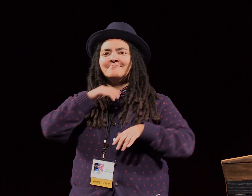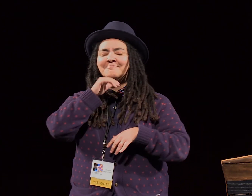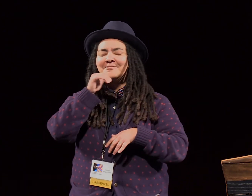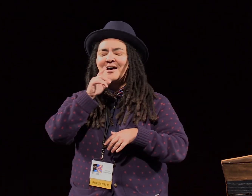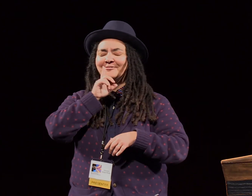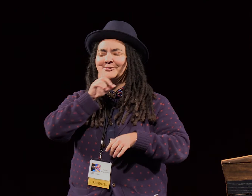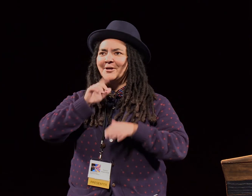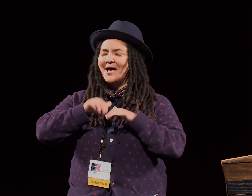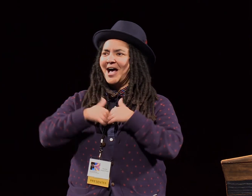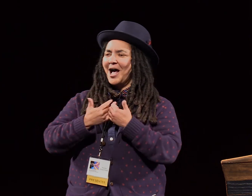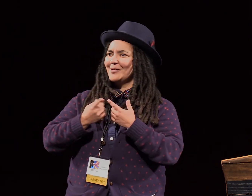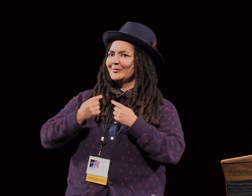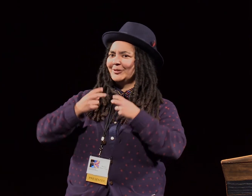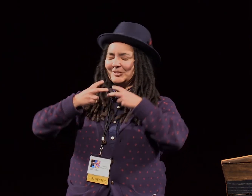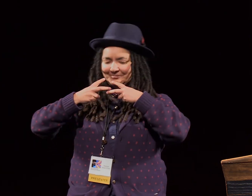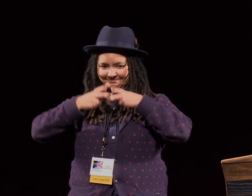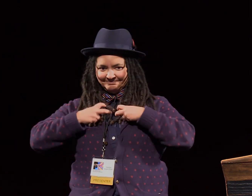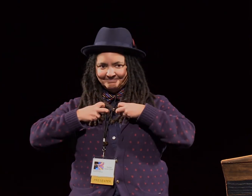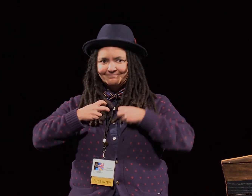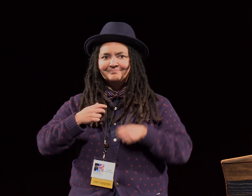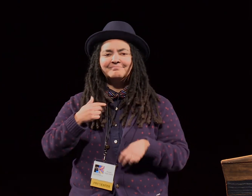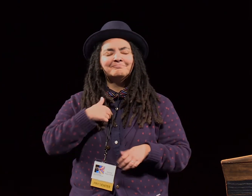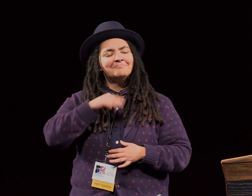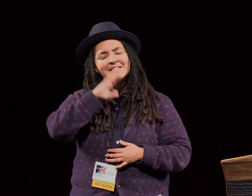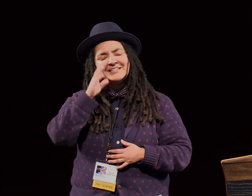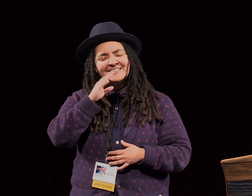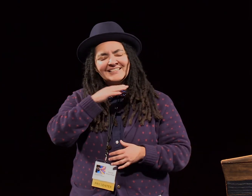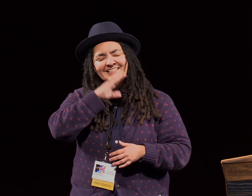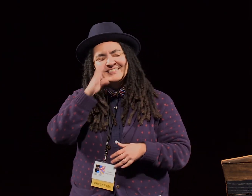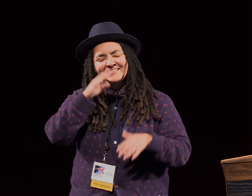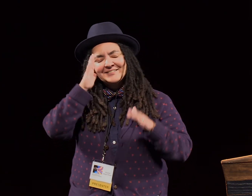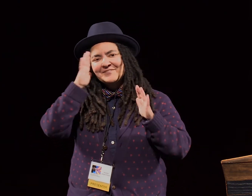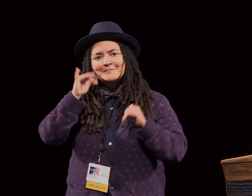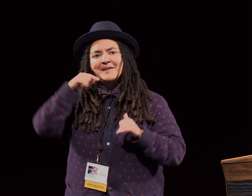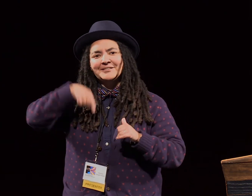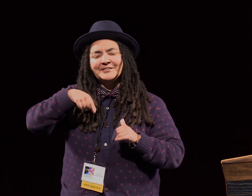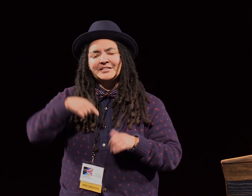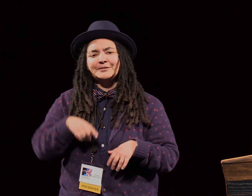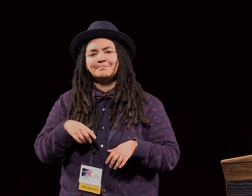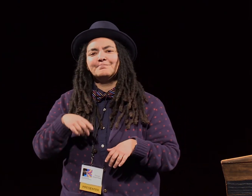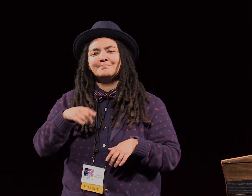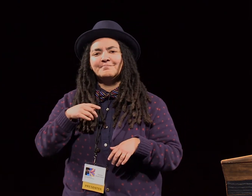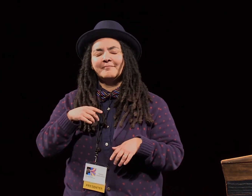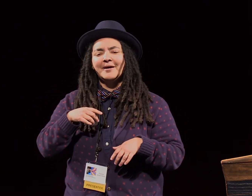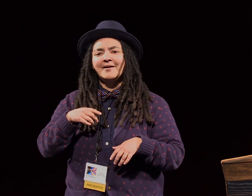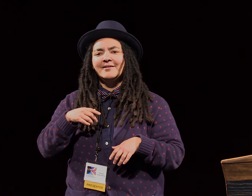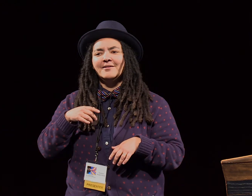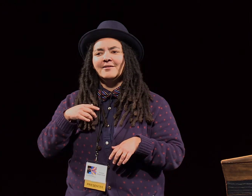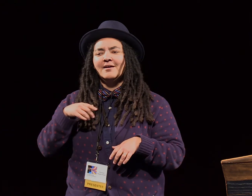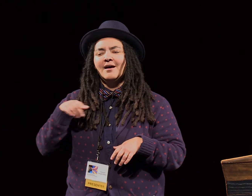Again, when doing this work, I wasn't sure exactly how to self-analyze. I didn't expect that to come up.